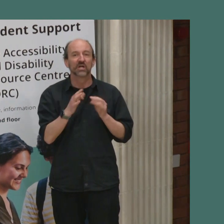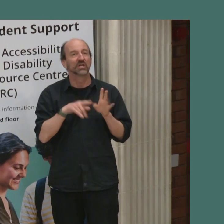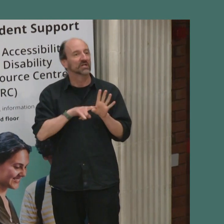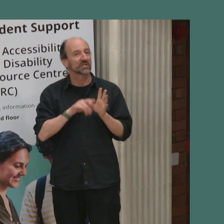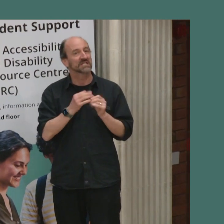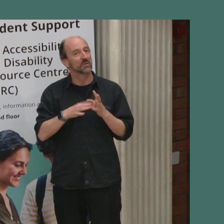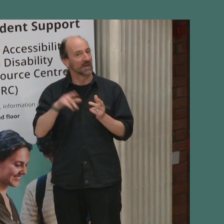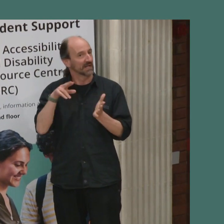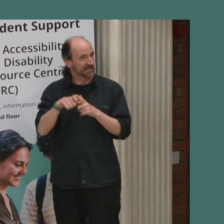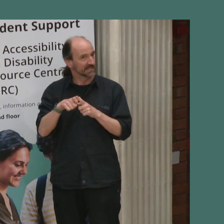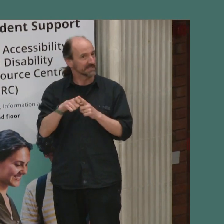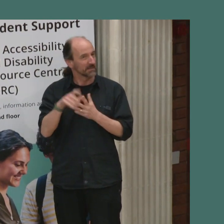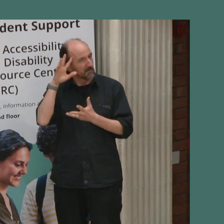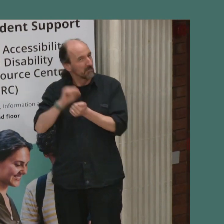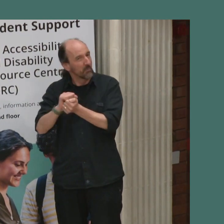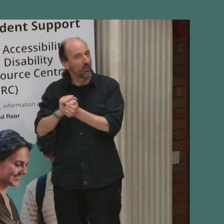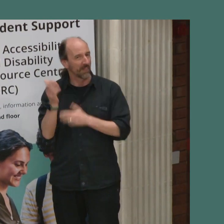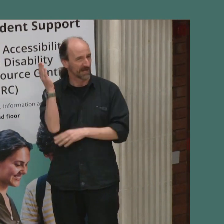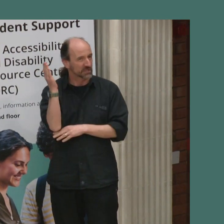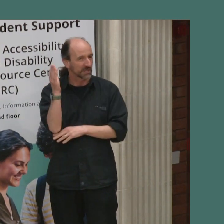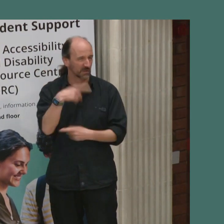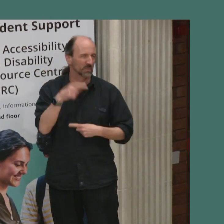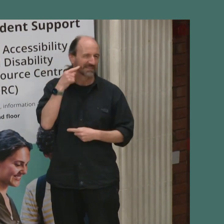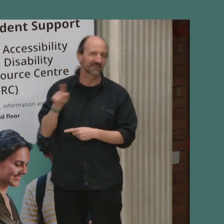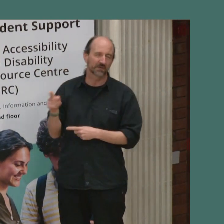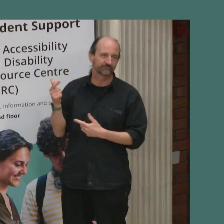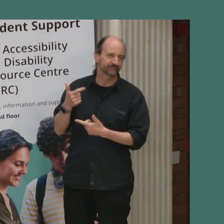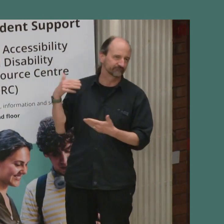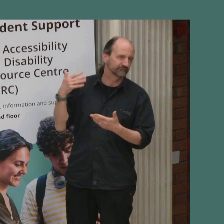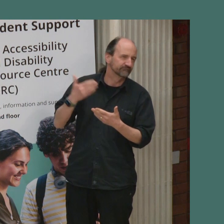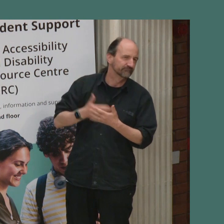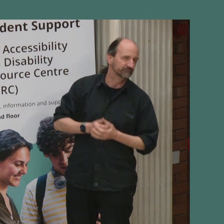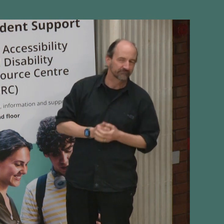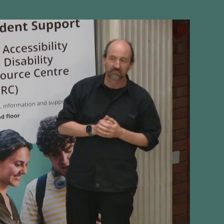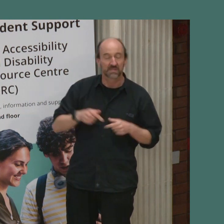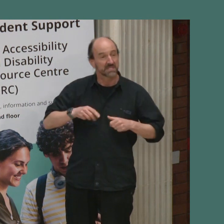lecture and of course we think of Kirsty so often, and it's the 19th lecture in the original series